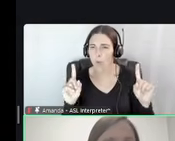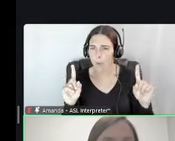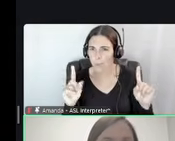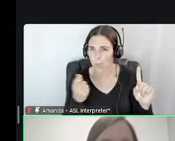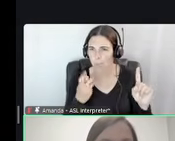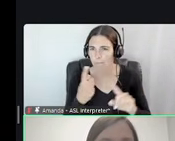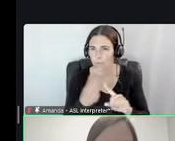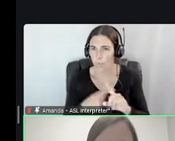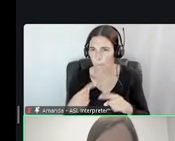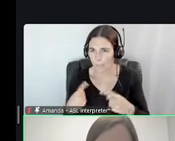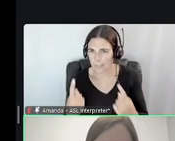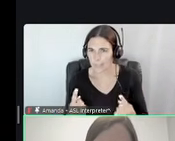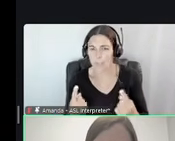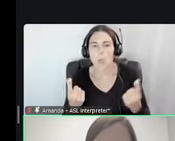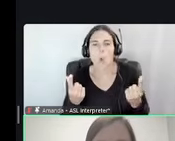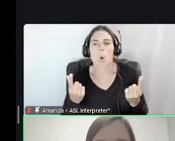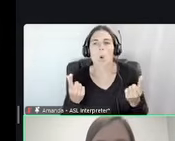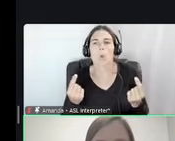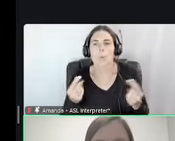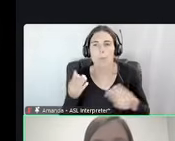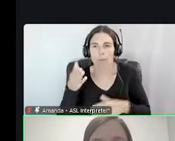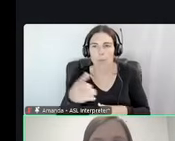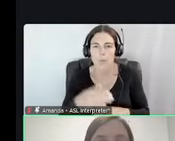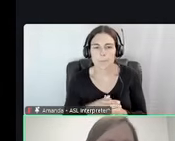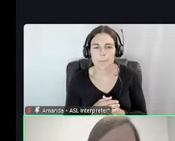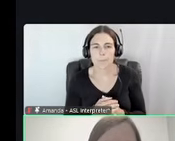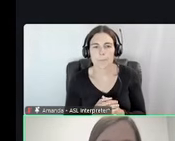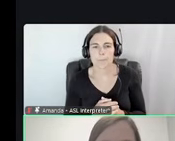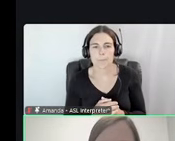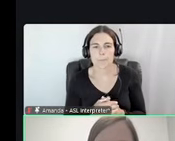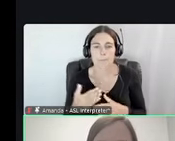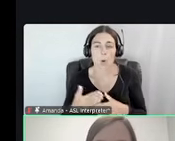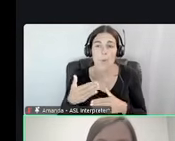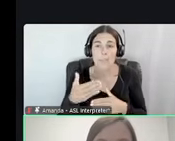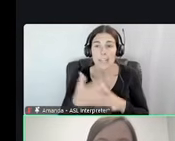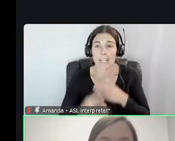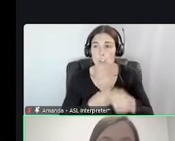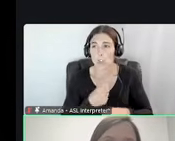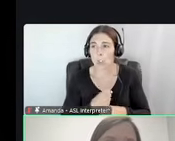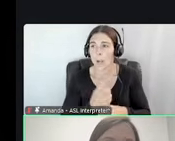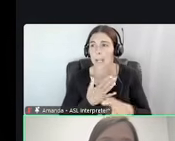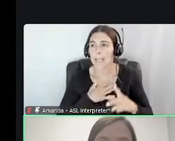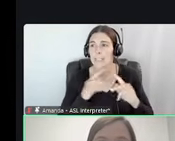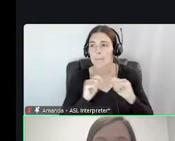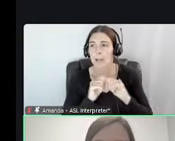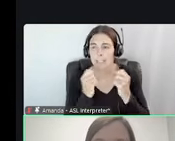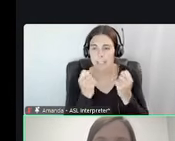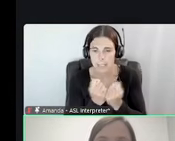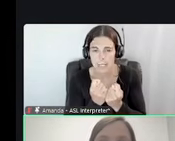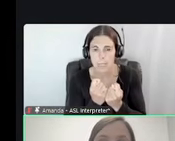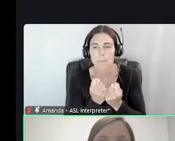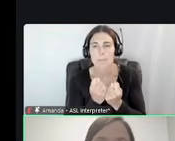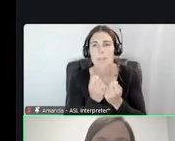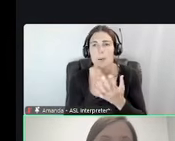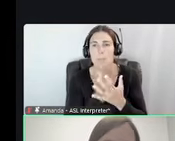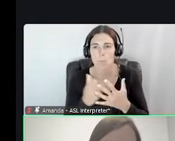and where we are going. So over the next year, it's my team's priority to demonstrate effective,